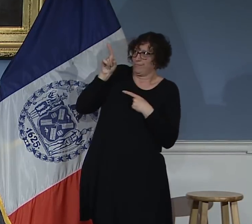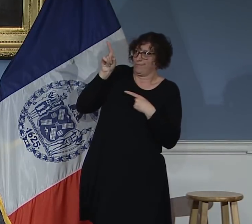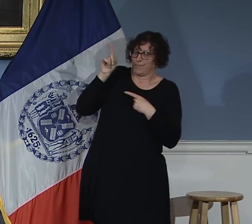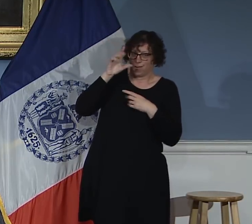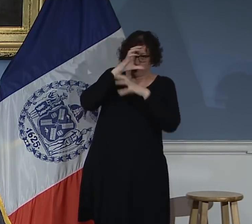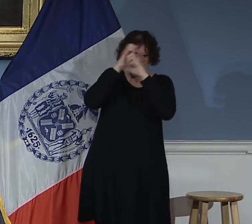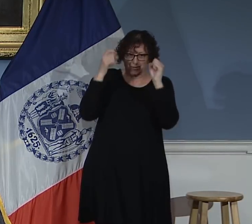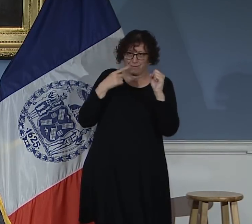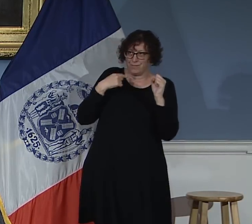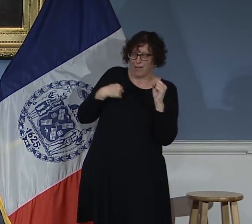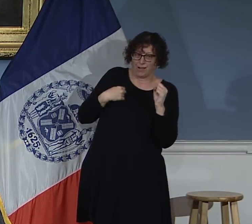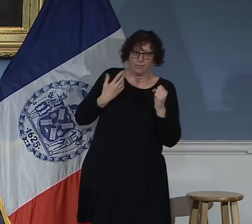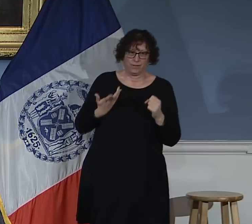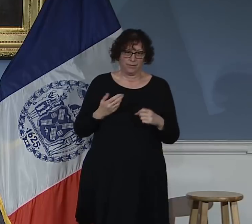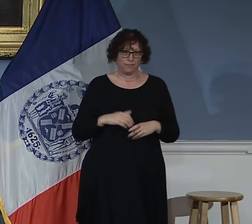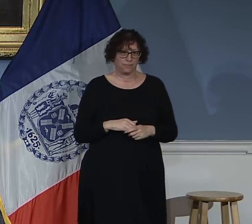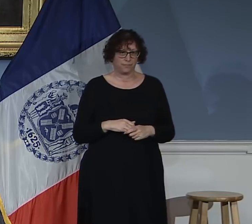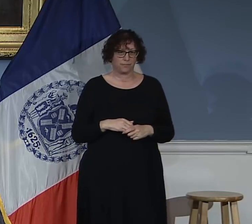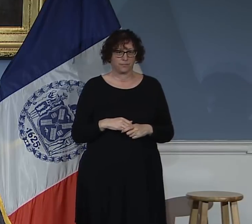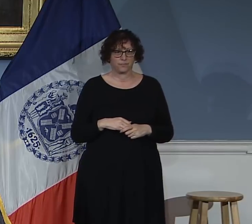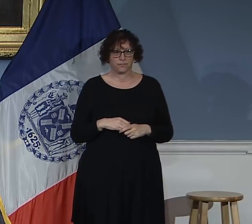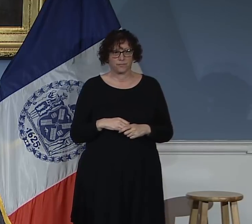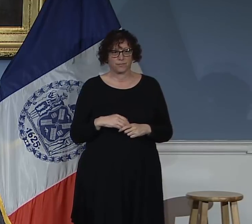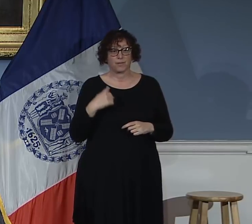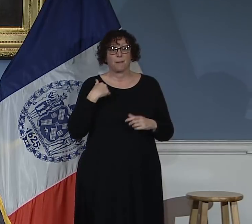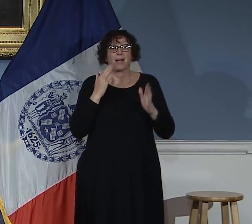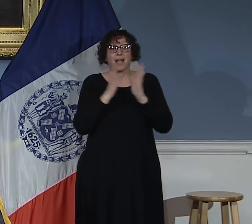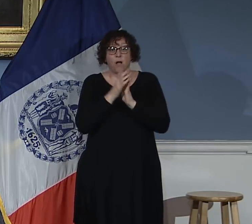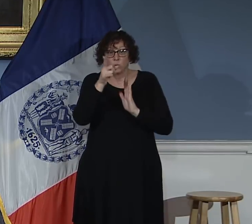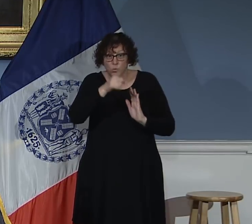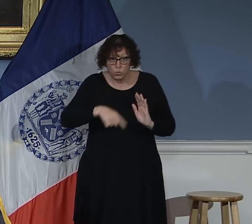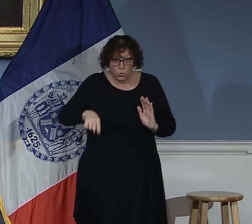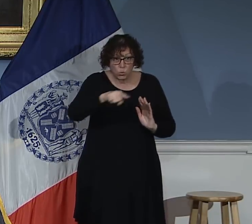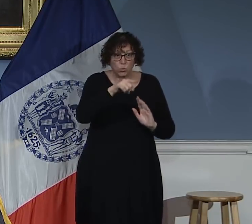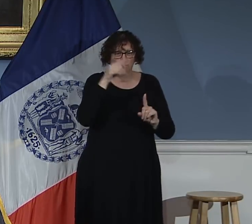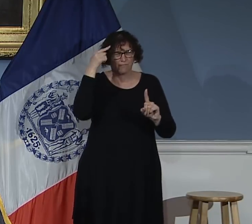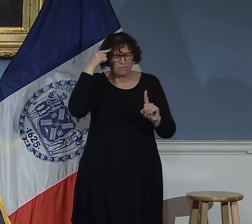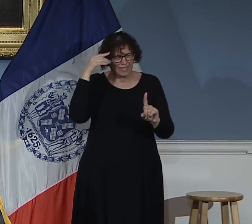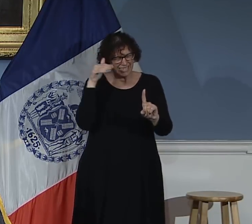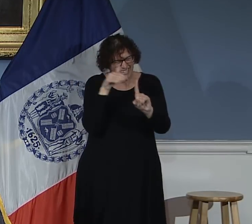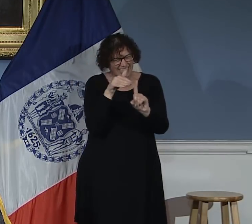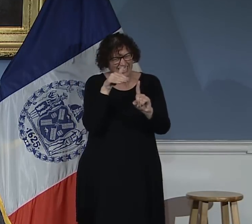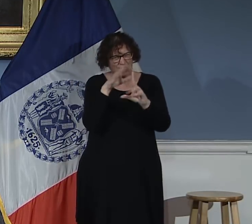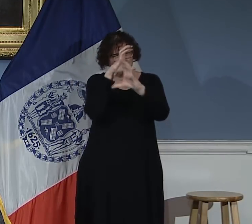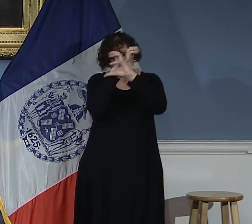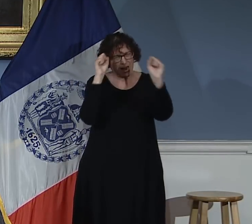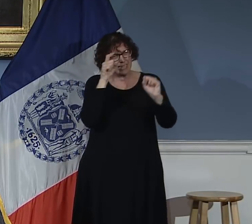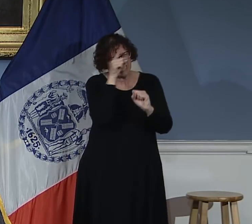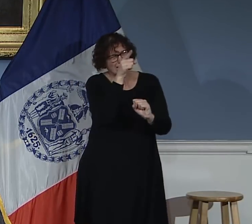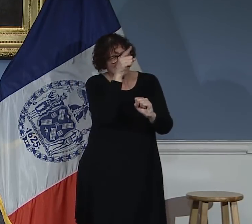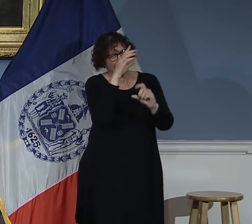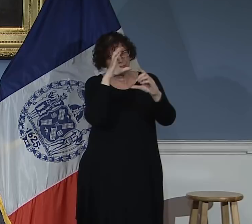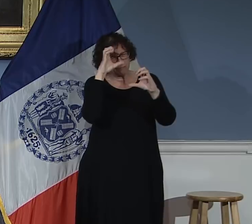DESERVE. I JUST ASK EVERYONETO JOIN IN IN ISSUING THE CALL TO THE PRESIDENT TO